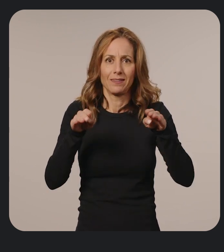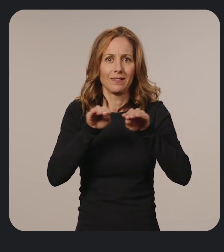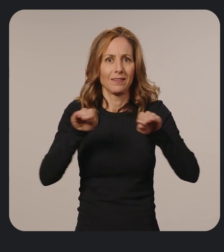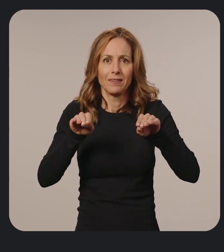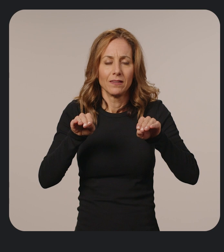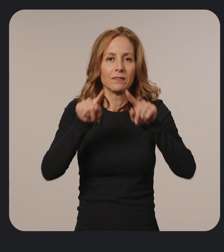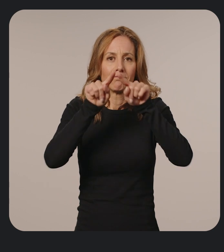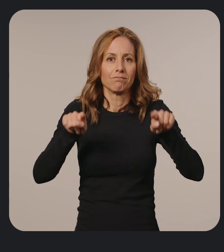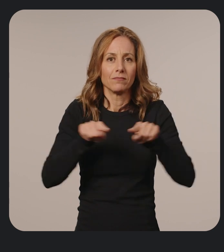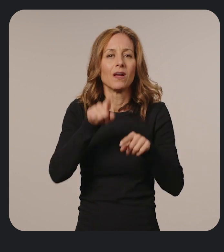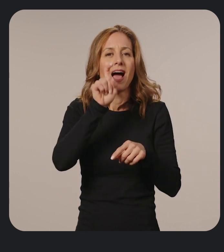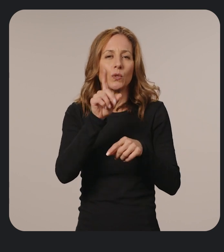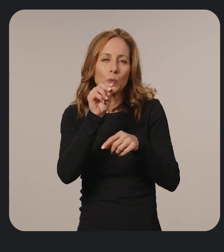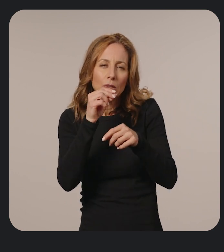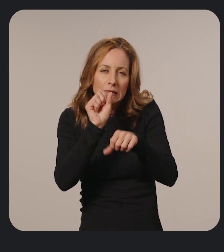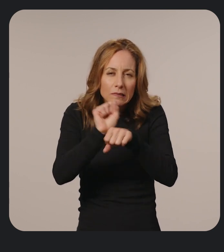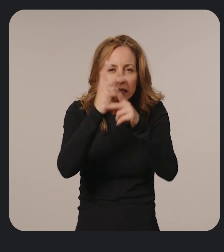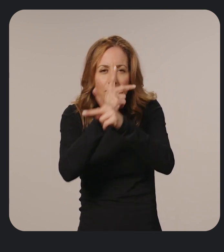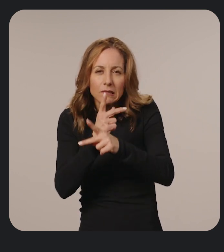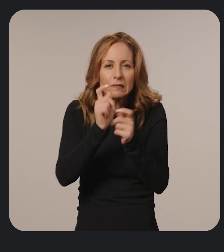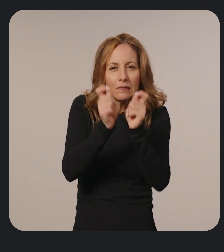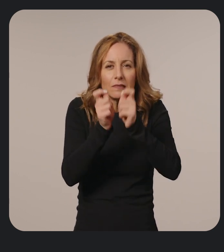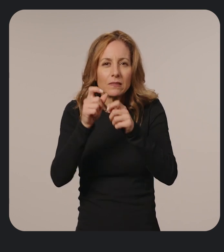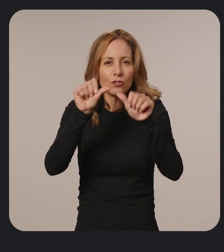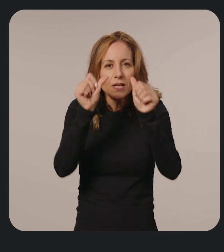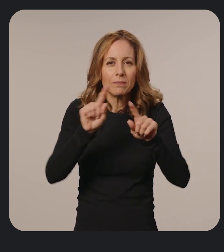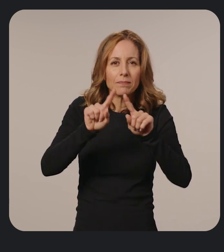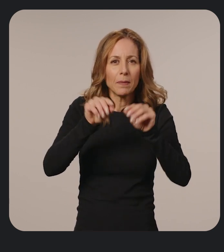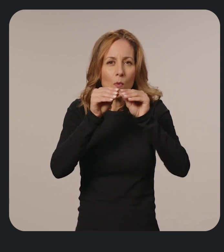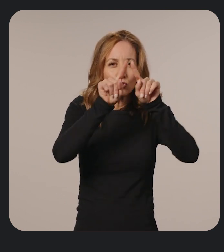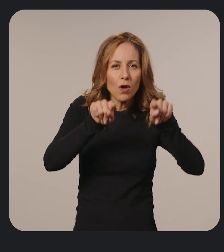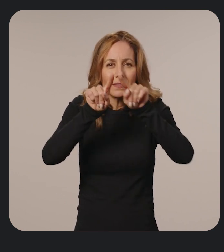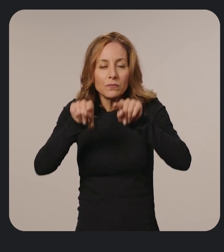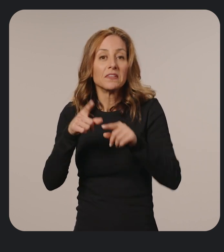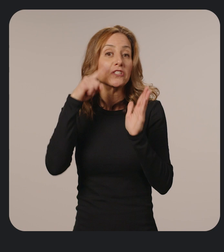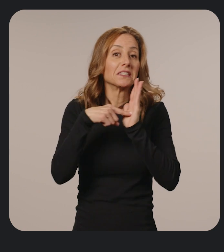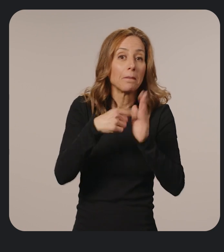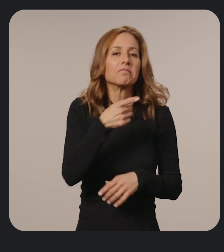isn't a three-sided polygon, you need to do a little work to express that shape in the form of one or more triangles.